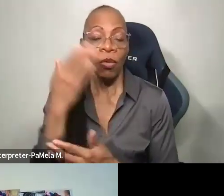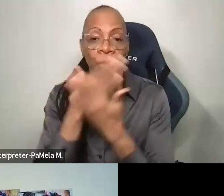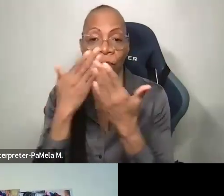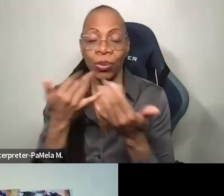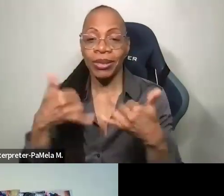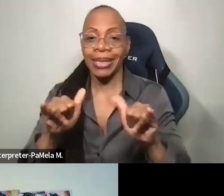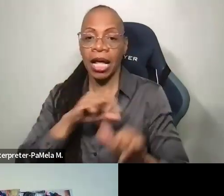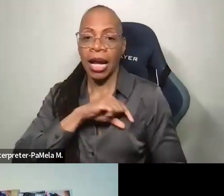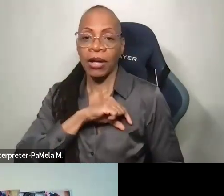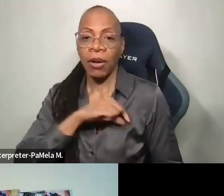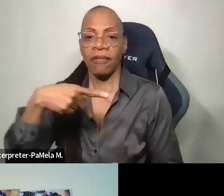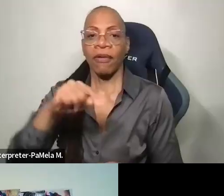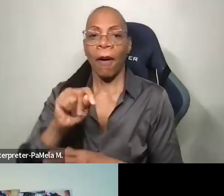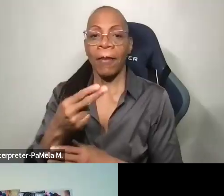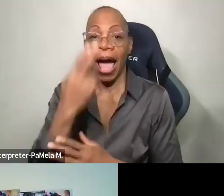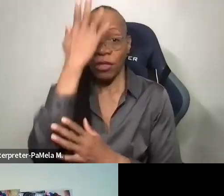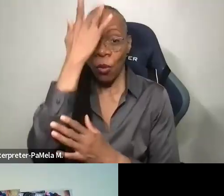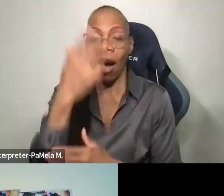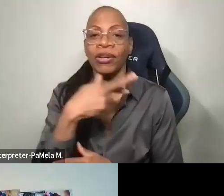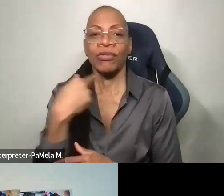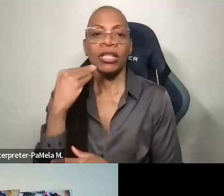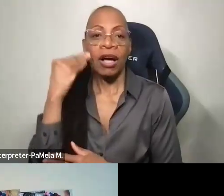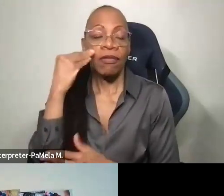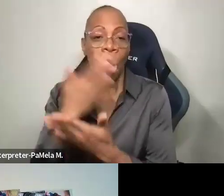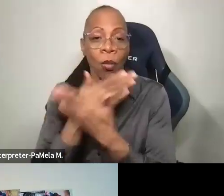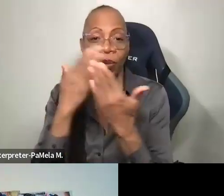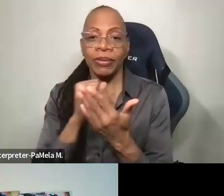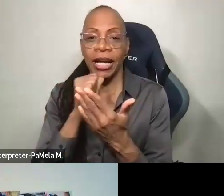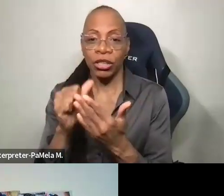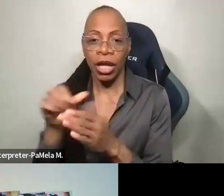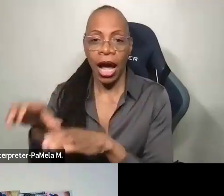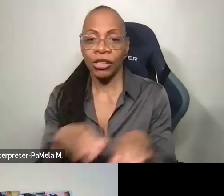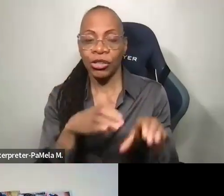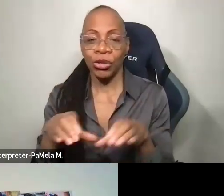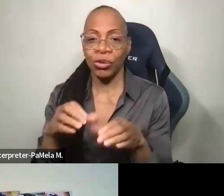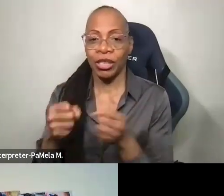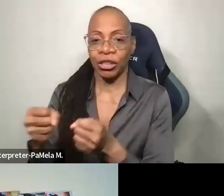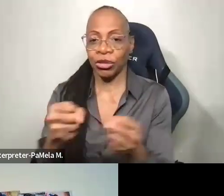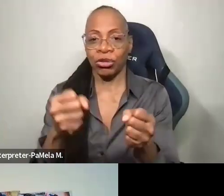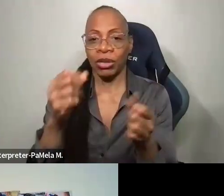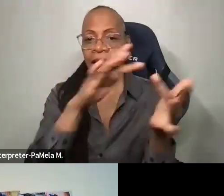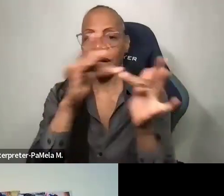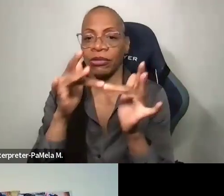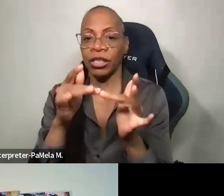because of that imminent risk of homelessness. But you're not doing street outreach to someone who is literally homeless.